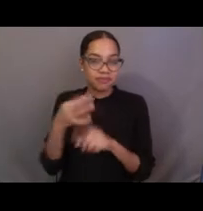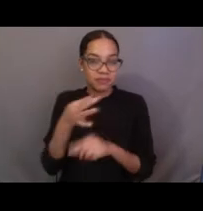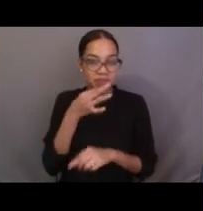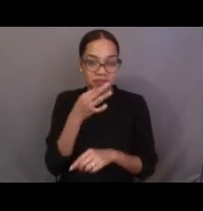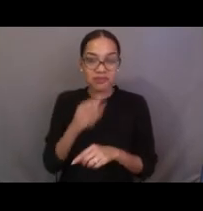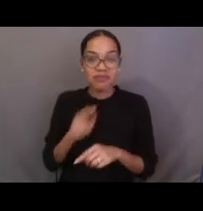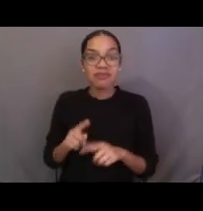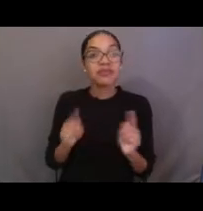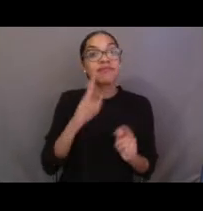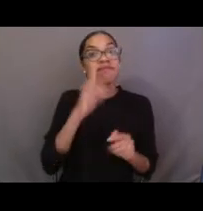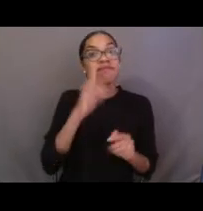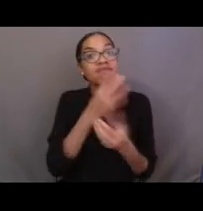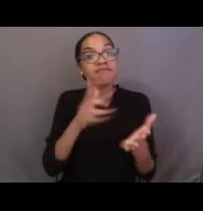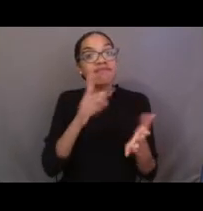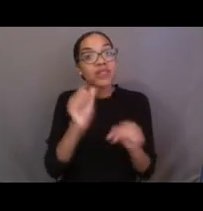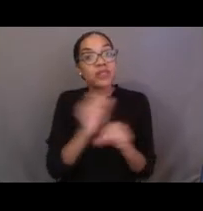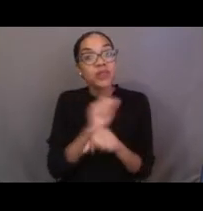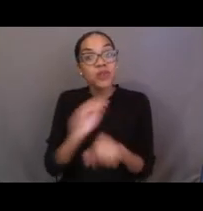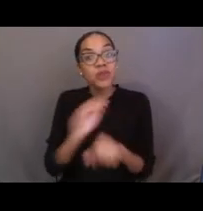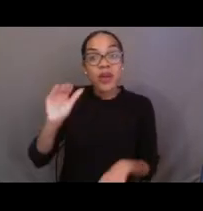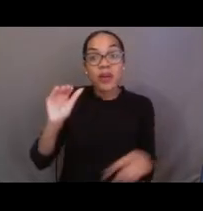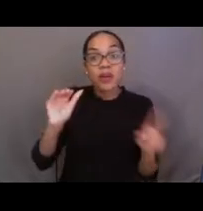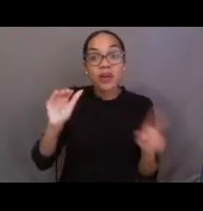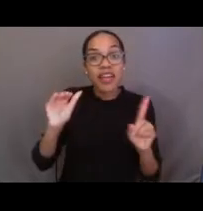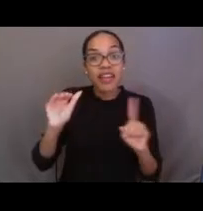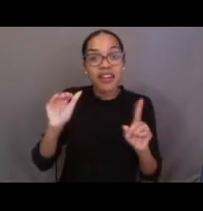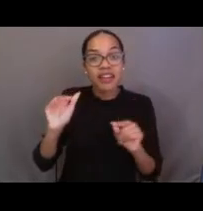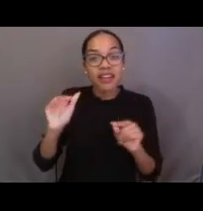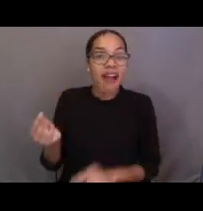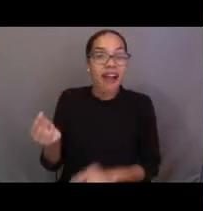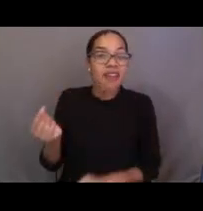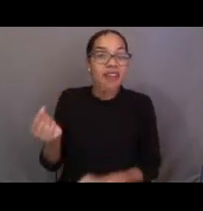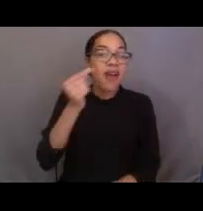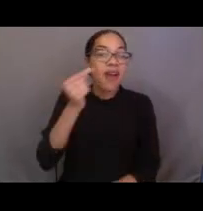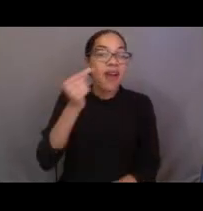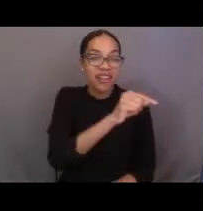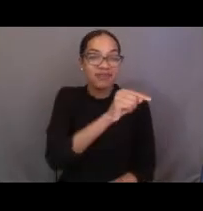all the way over here, on the other side of the state. I grew up nowhere near the ocean.